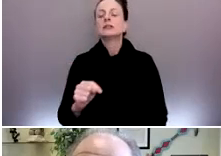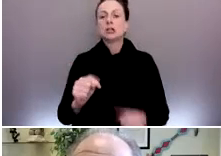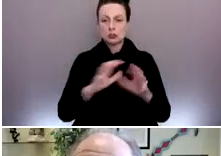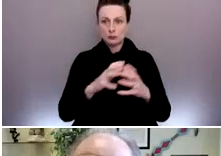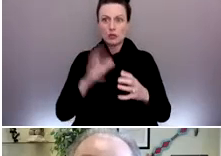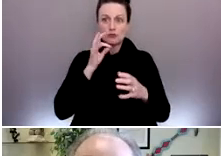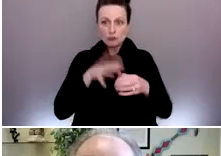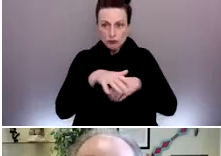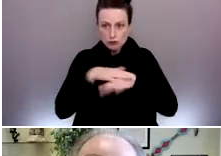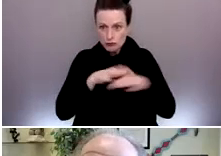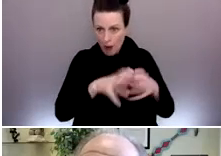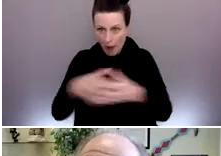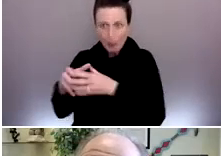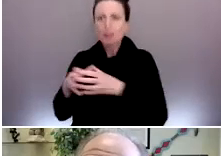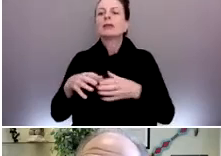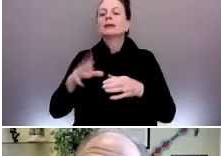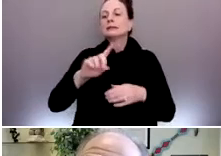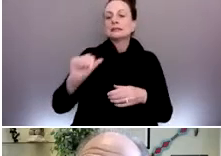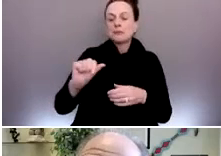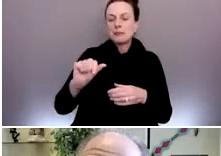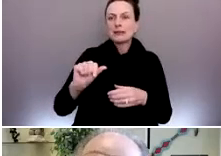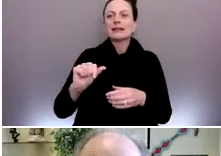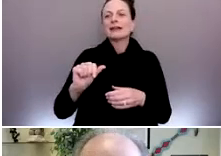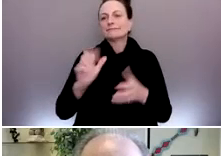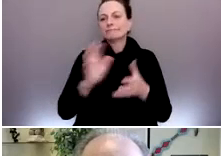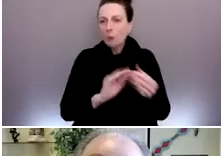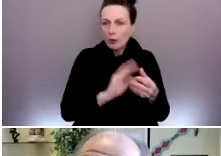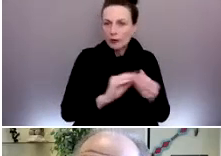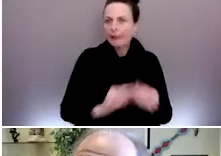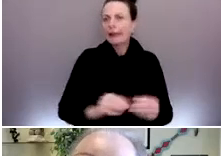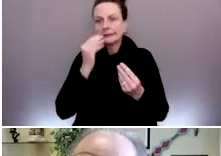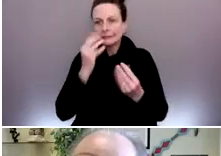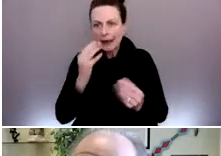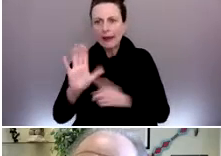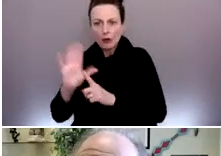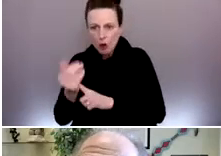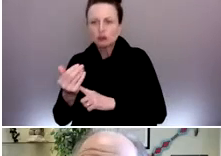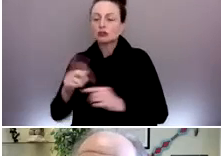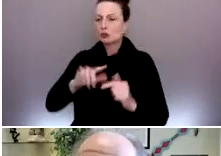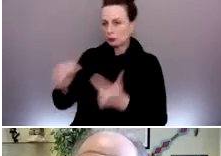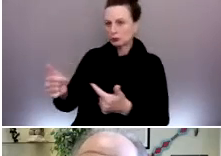all rooted in culture, storytelling, and data. ROSALIE PERRY: